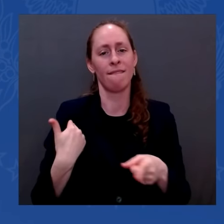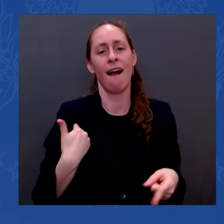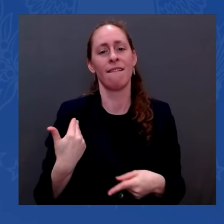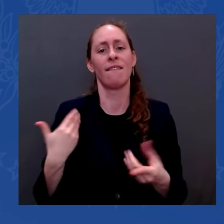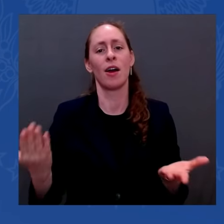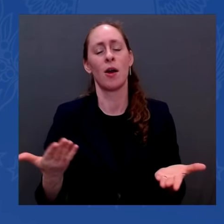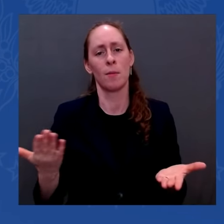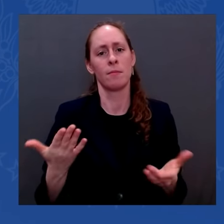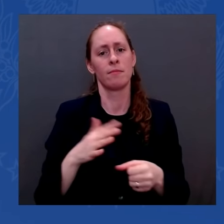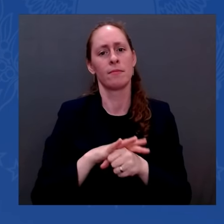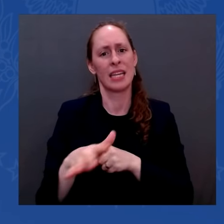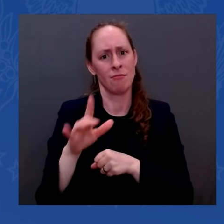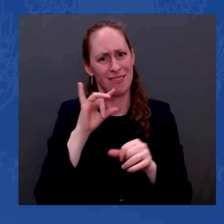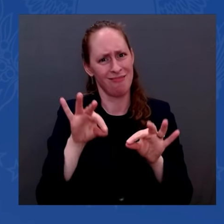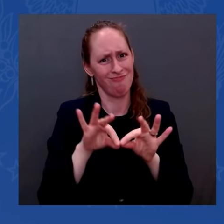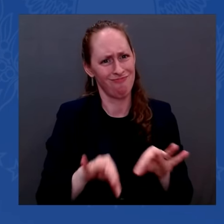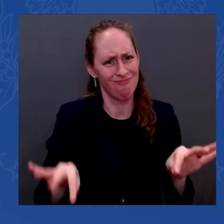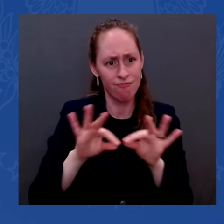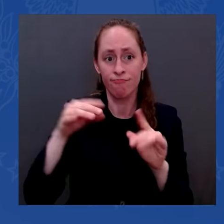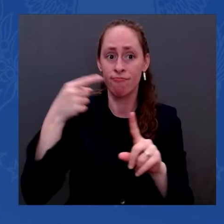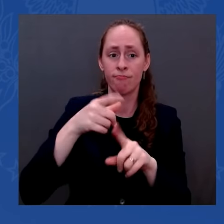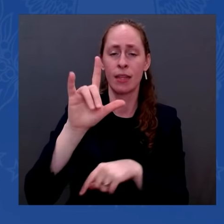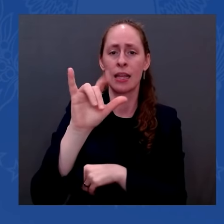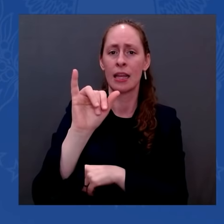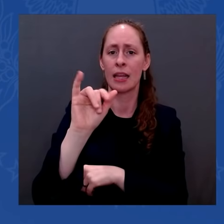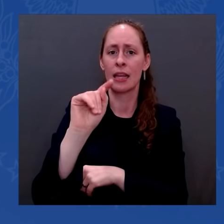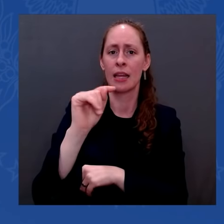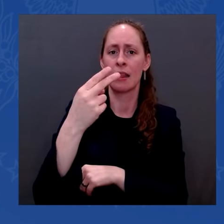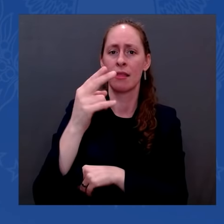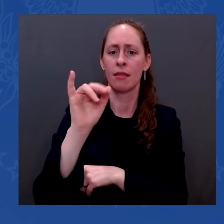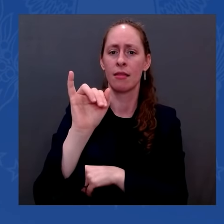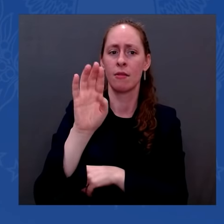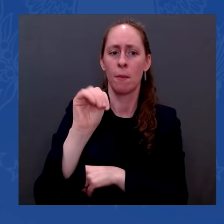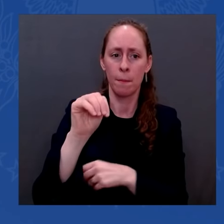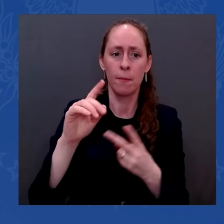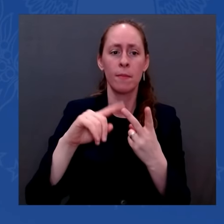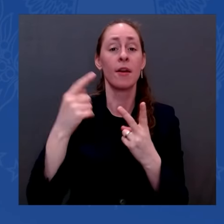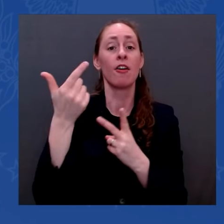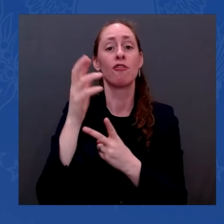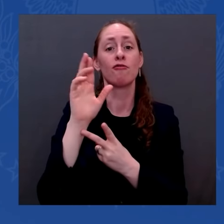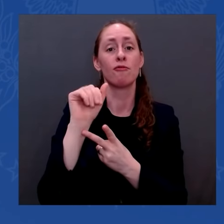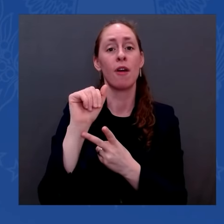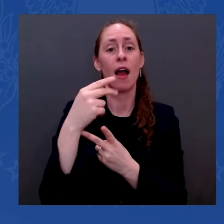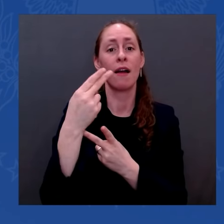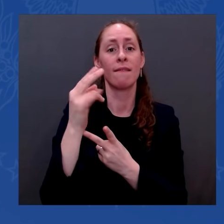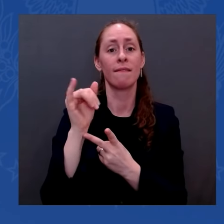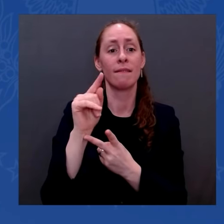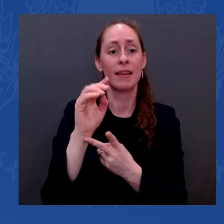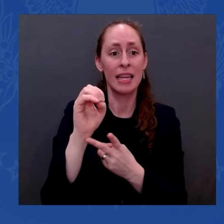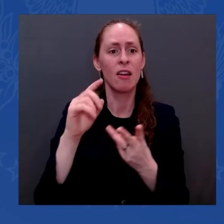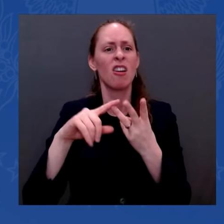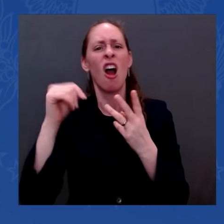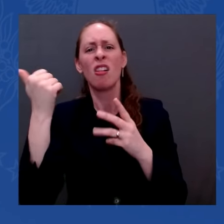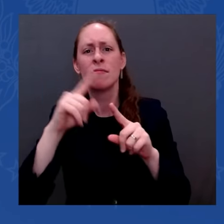which are badly needed for so many American products, but were so much in -- we were in so desperate need of.